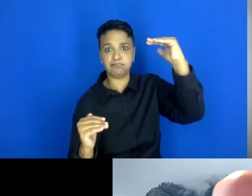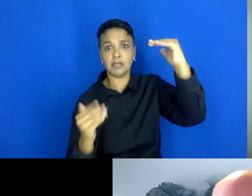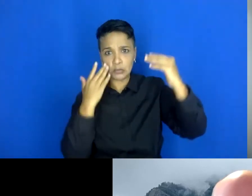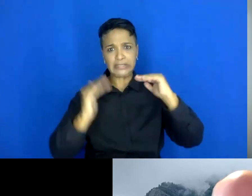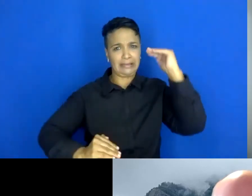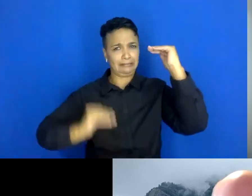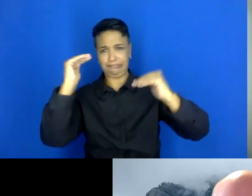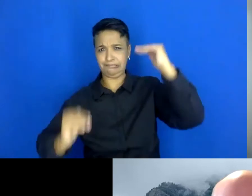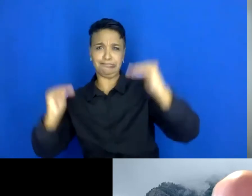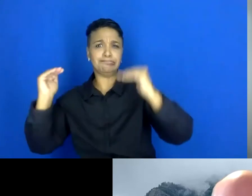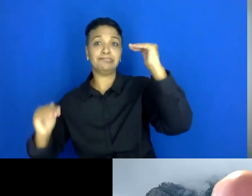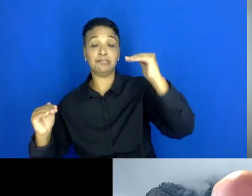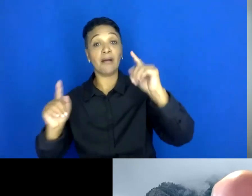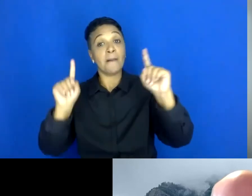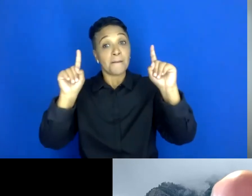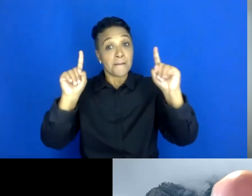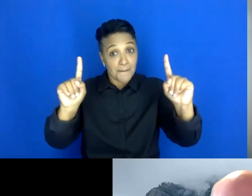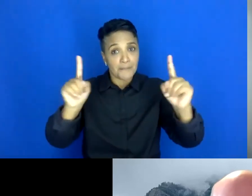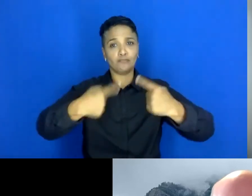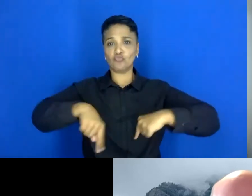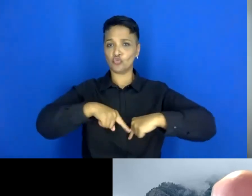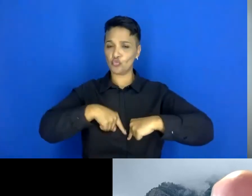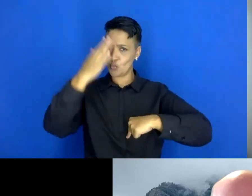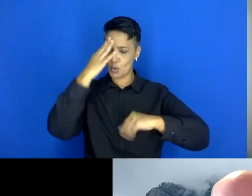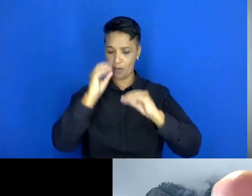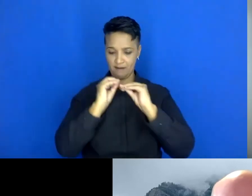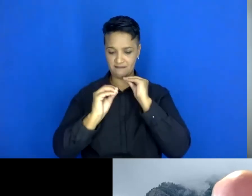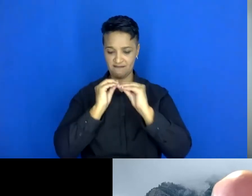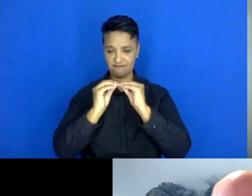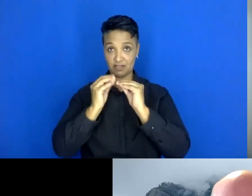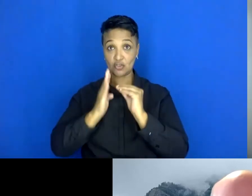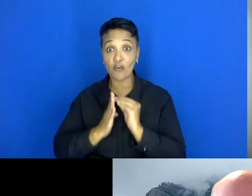it also gives us a chance to build a better future together so this is an important moment and this